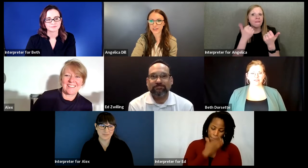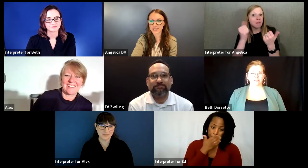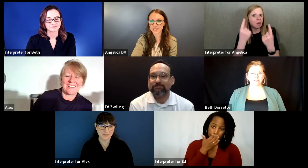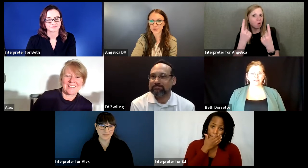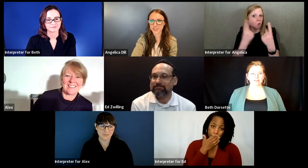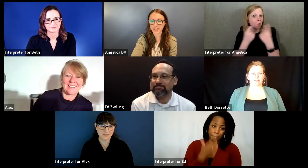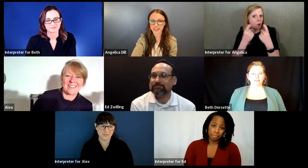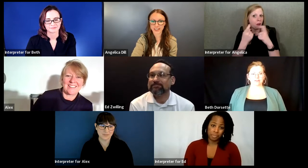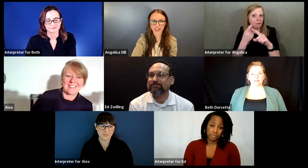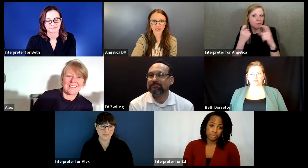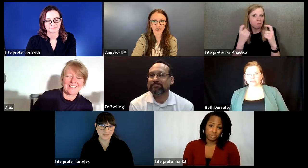I just want to check in again.